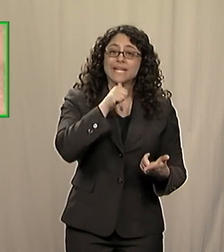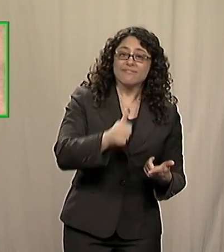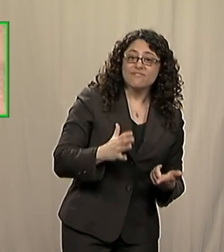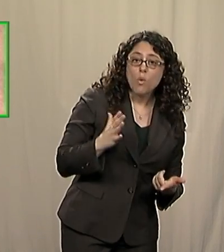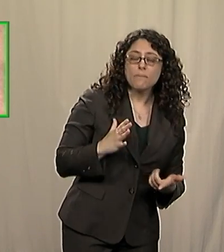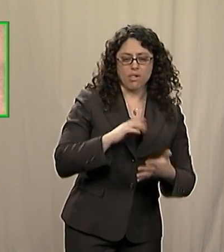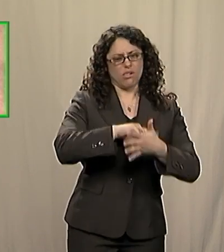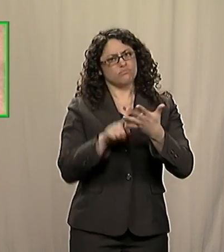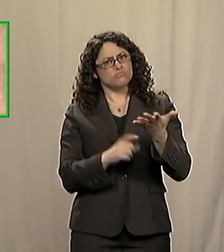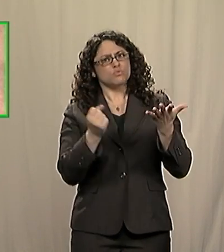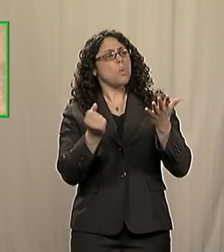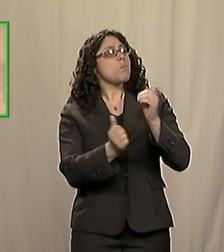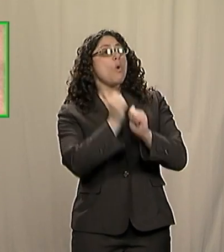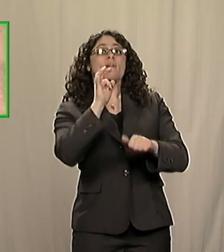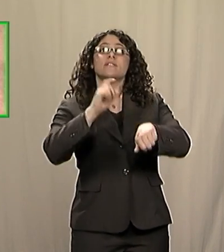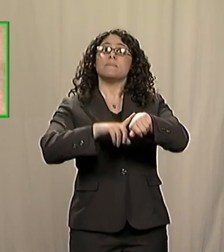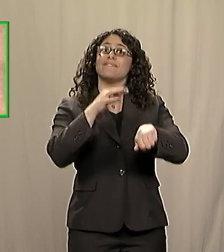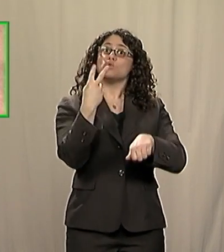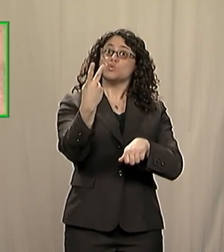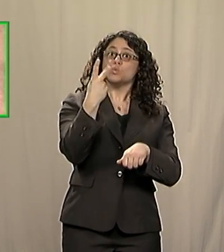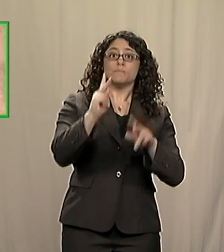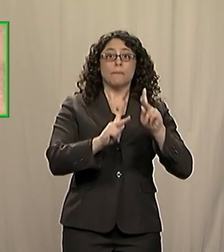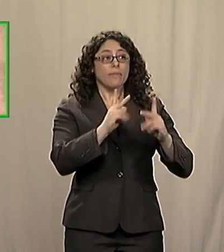Generally speaking, people are attempting to cooperate.